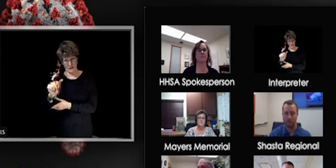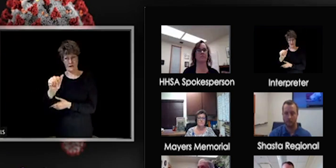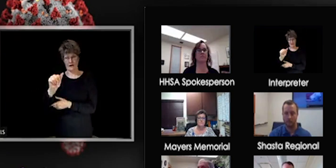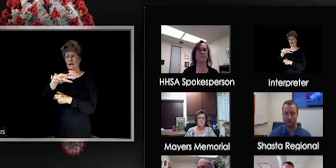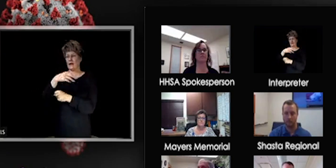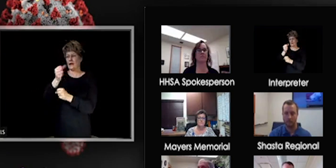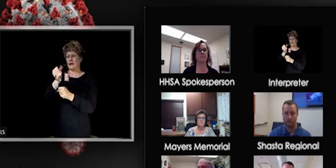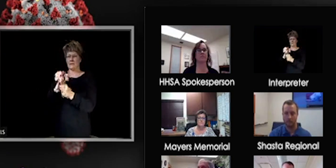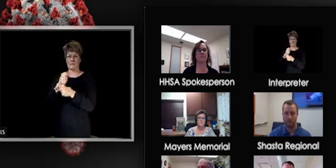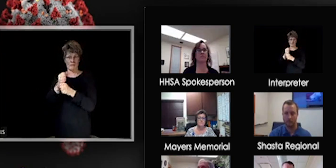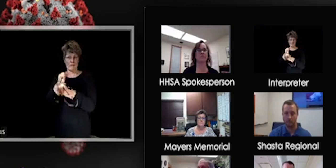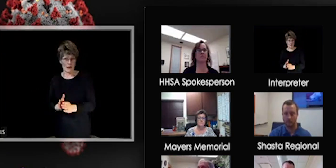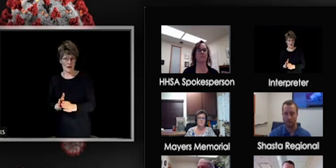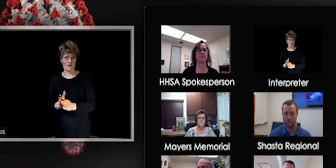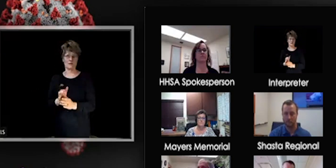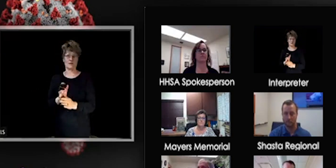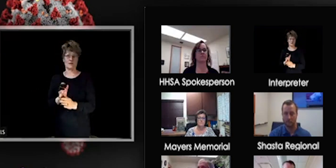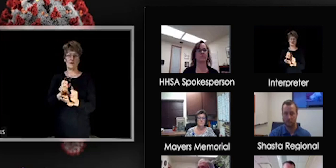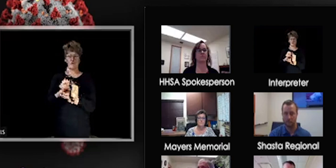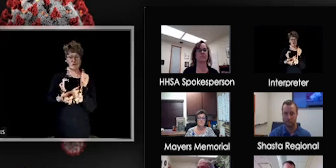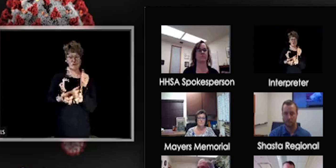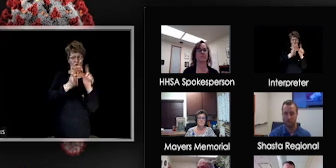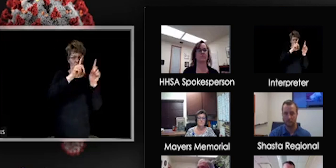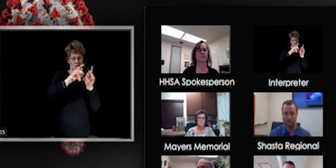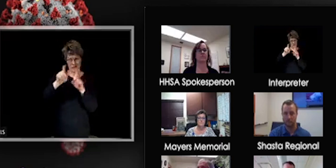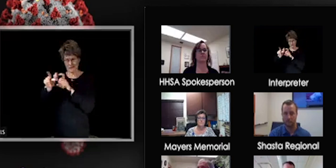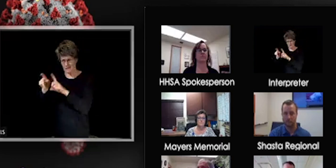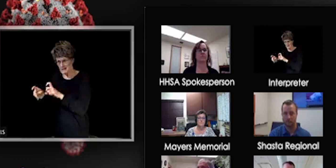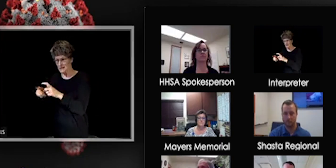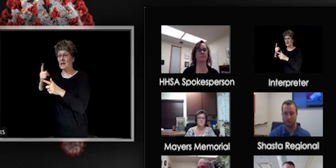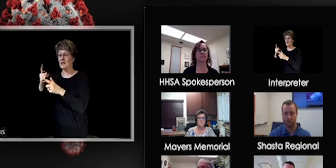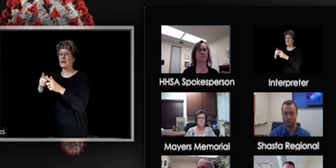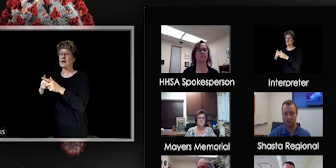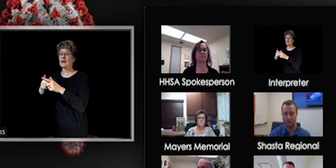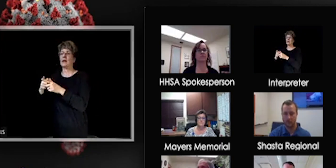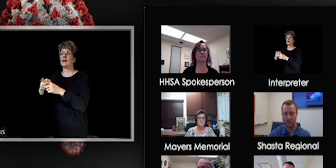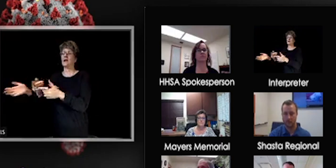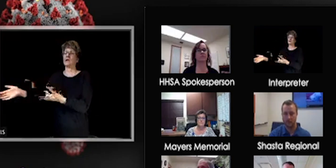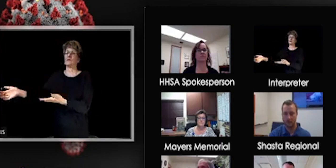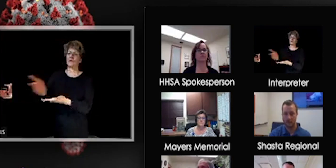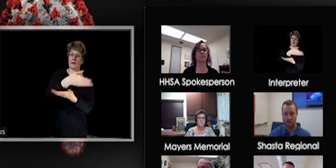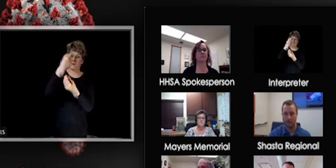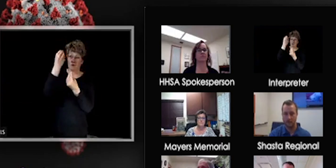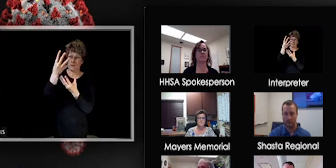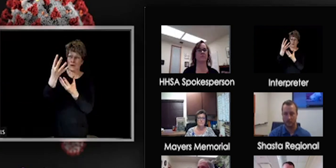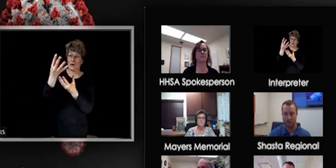of each of those different tests, then I think it will become more widespread in terms of